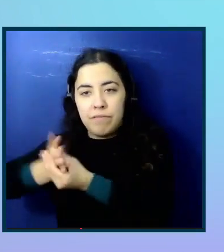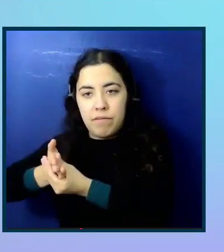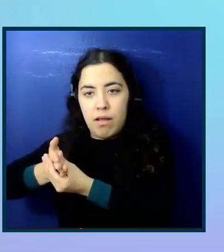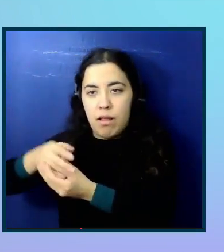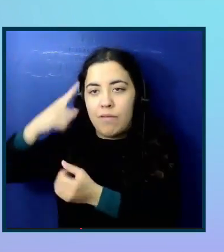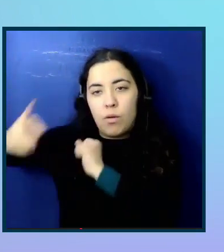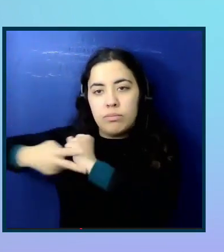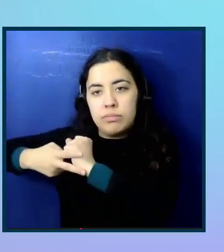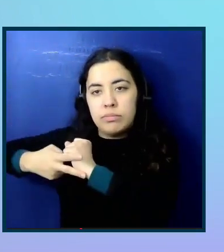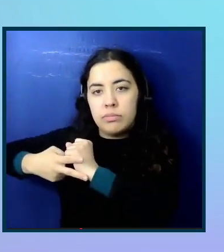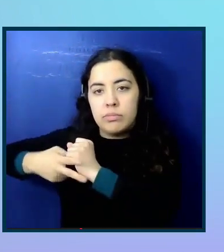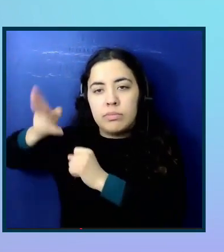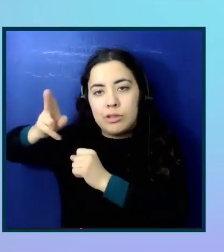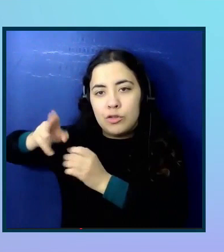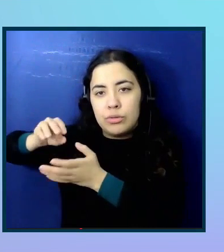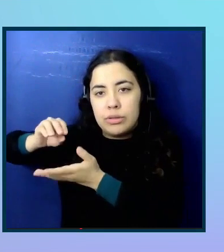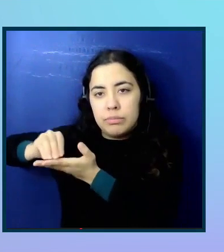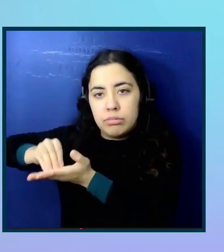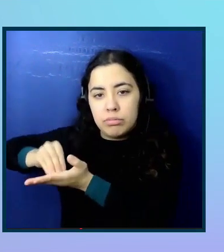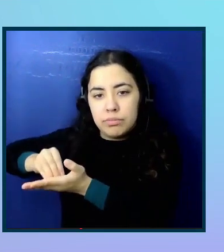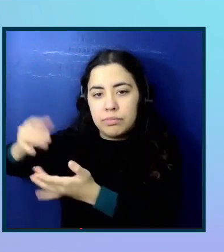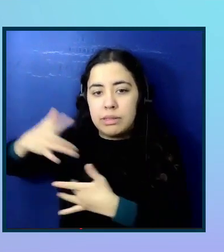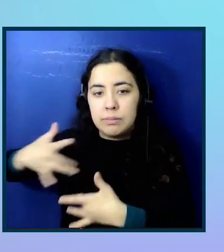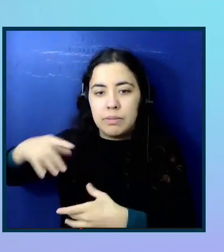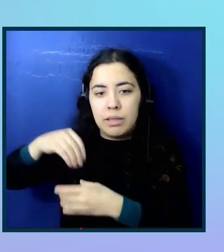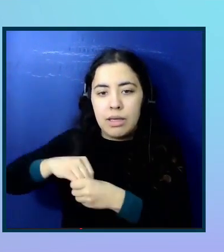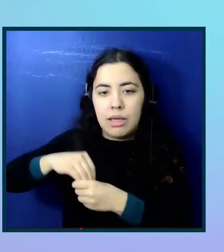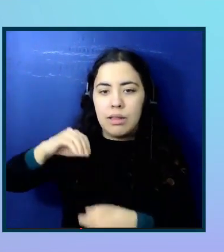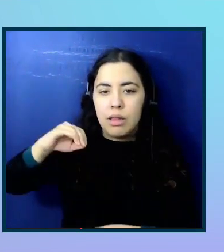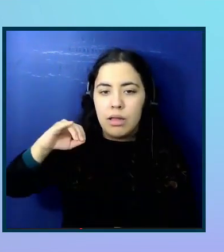you have the component in the Jira ticket so know if I wonder what was the component?